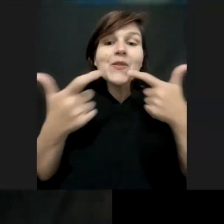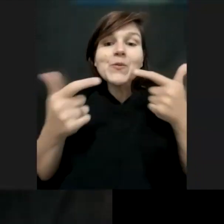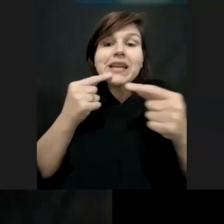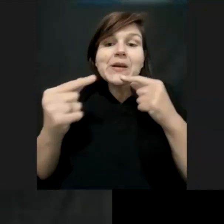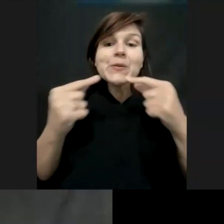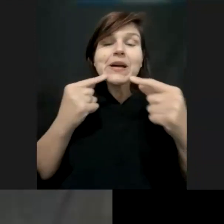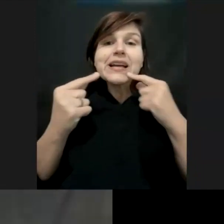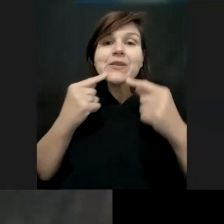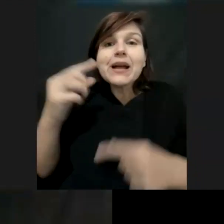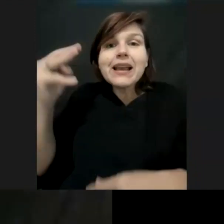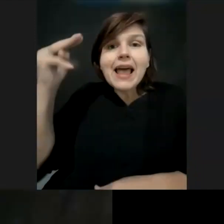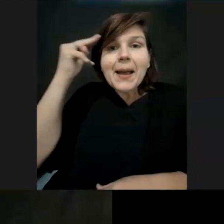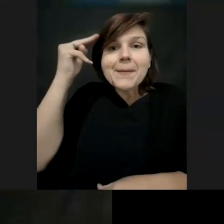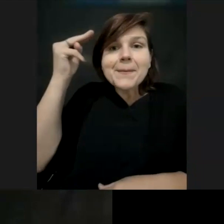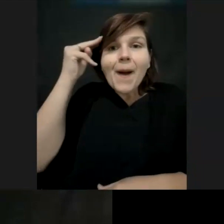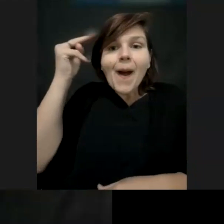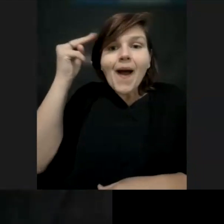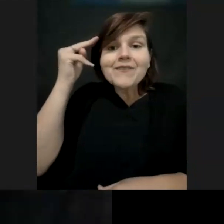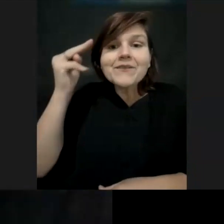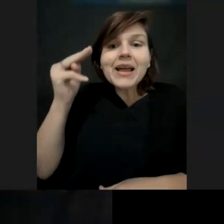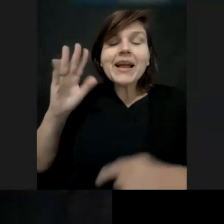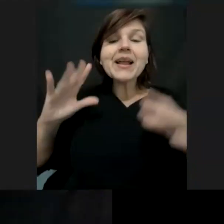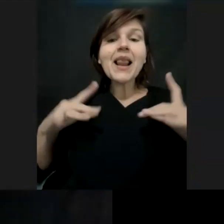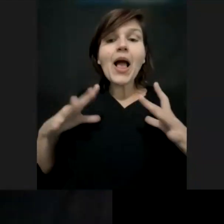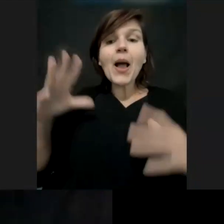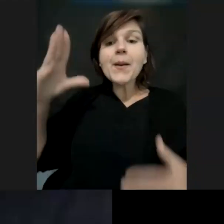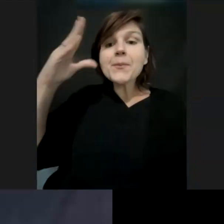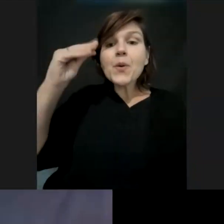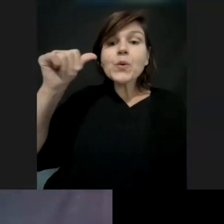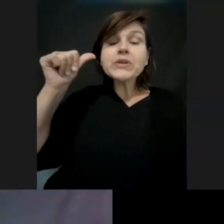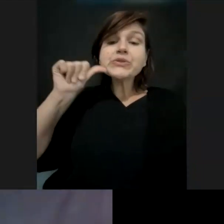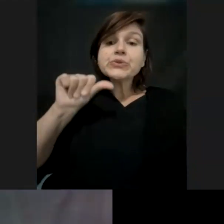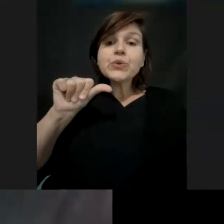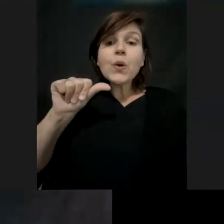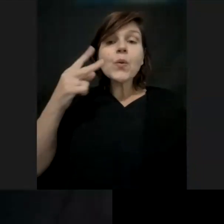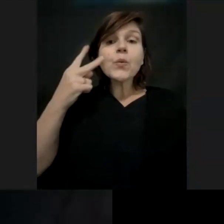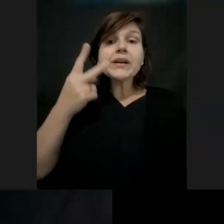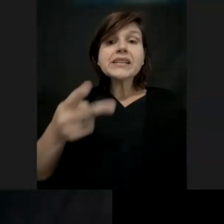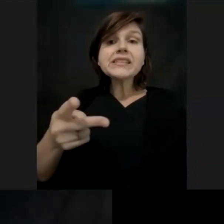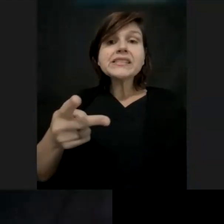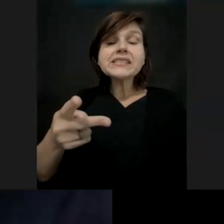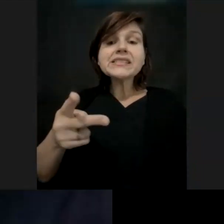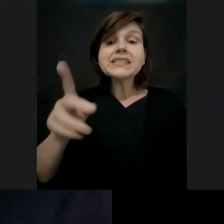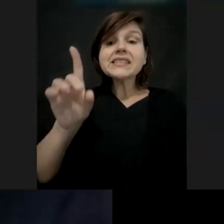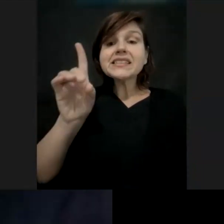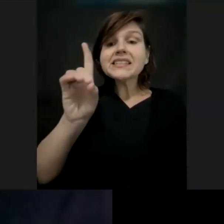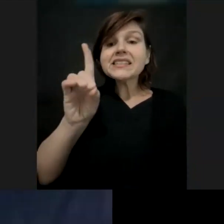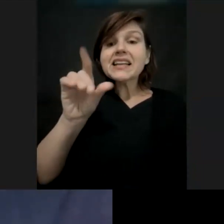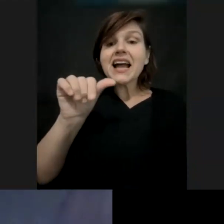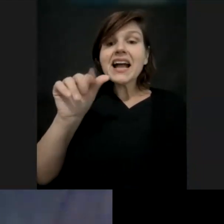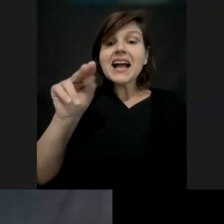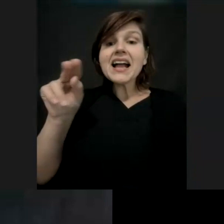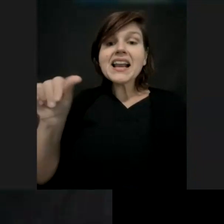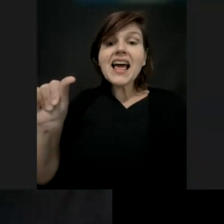And boys and girls, this week we got to see Danna the Dancing Duck! [gasp]